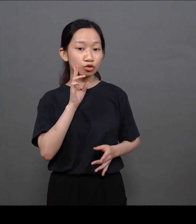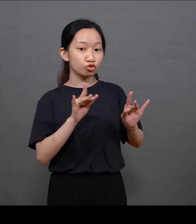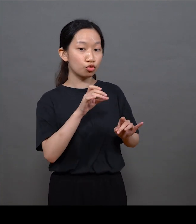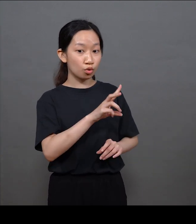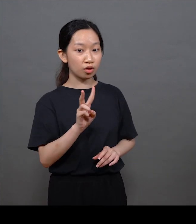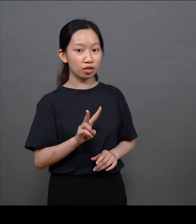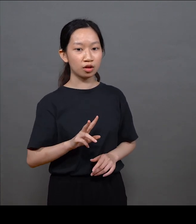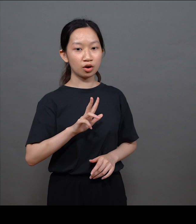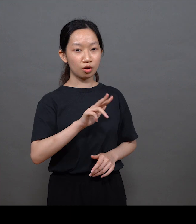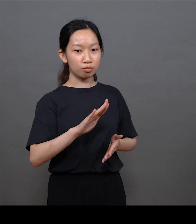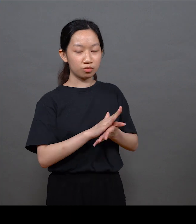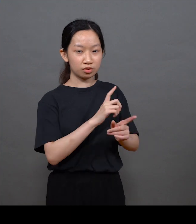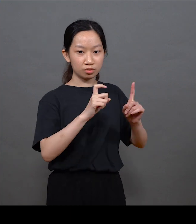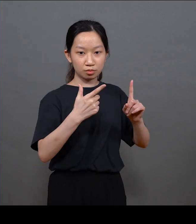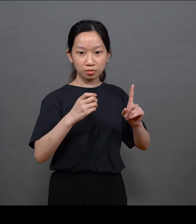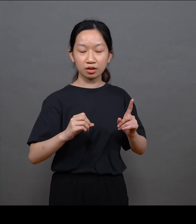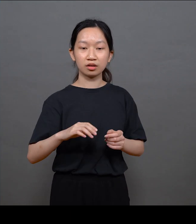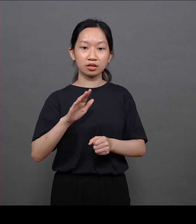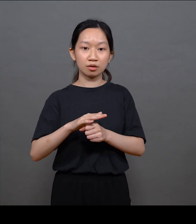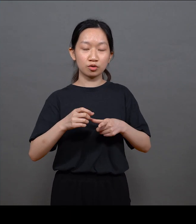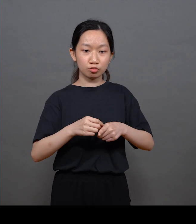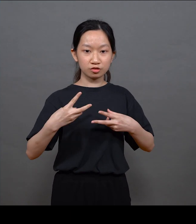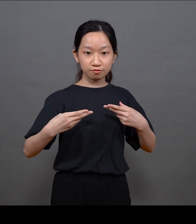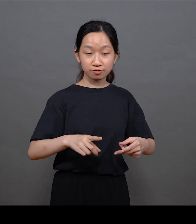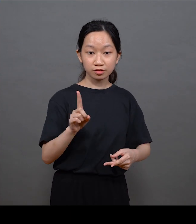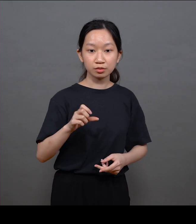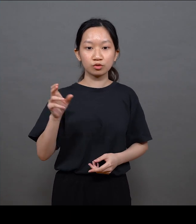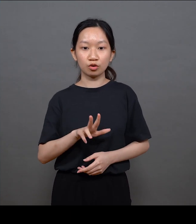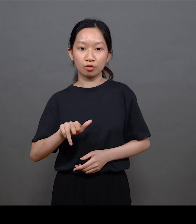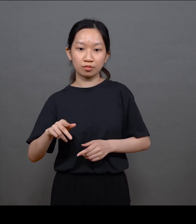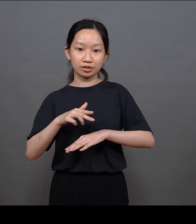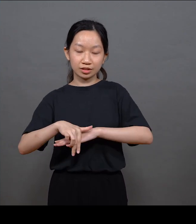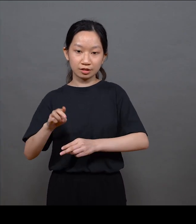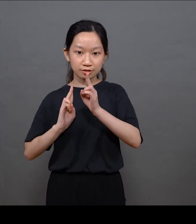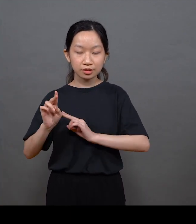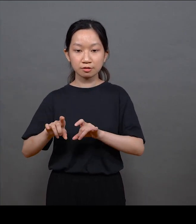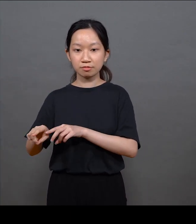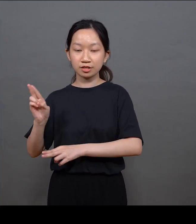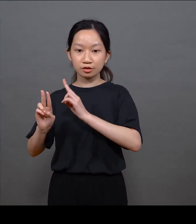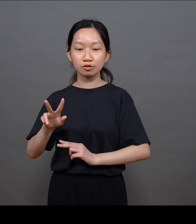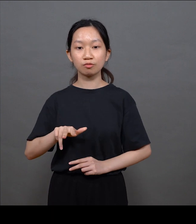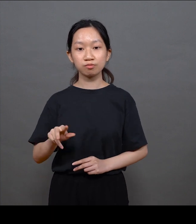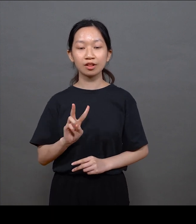that can be told in terms of the late 1980s in Japan but there's also for sure the design history and then you have material history as well